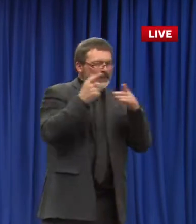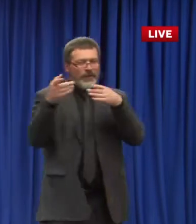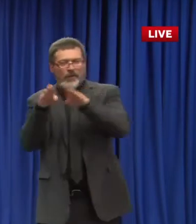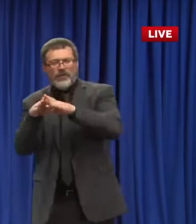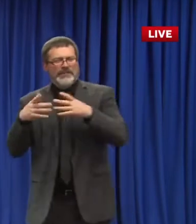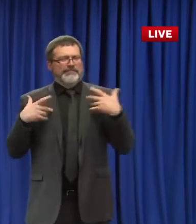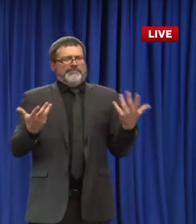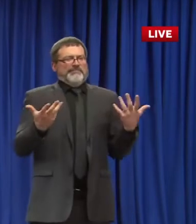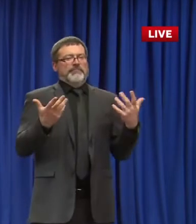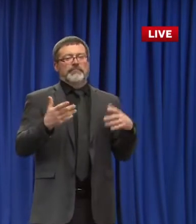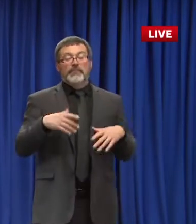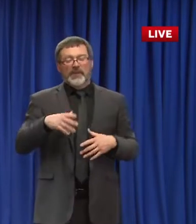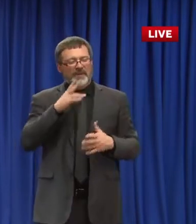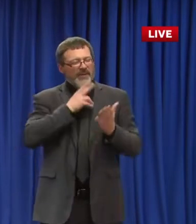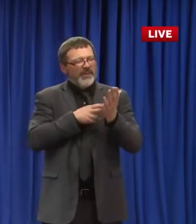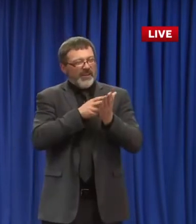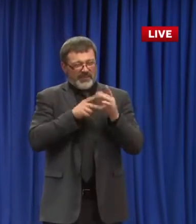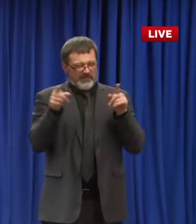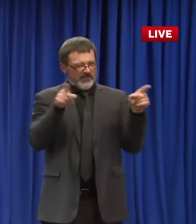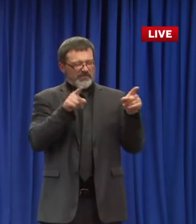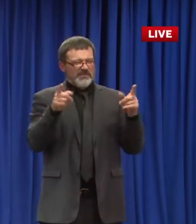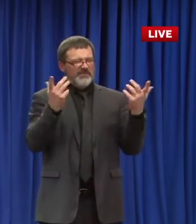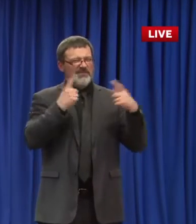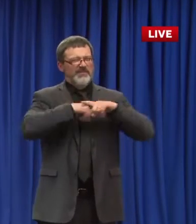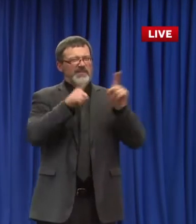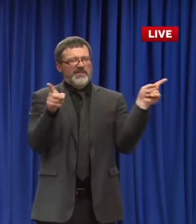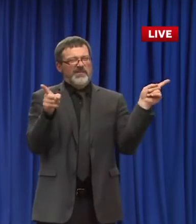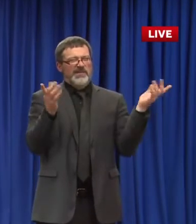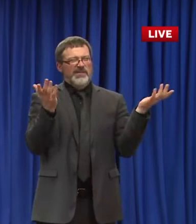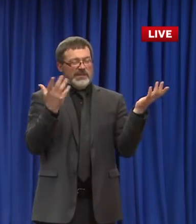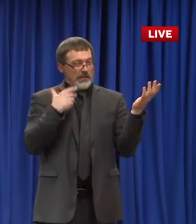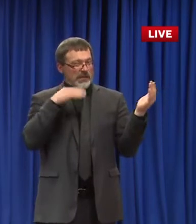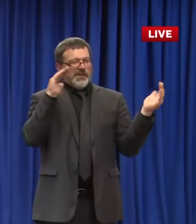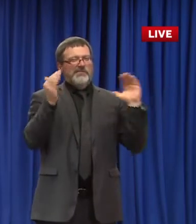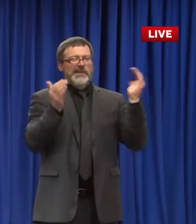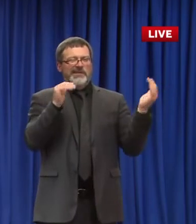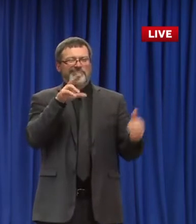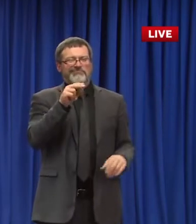QUESTION WAS CHURCHES VERSUS LIQUOR STORES. YEAH, THERE’S NO COMPARISON OF CHURCH IN A LIQUOR STORE.